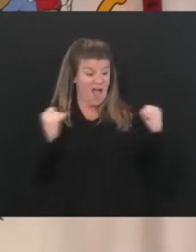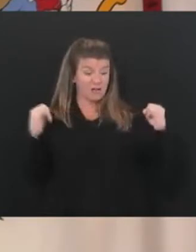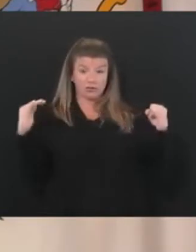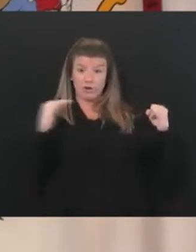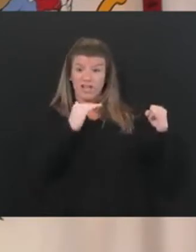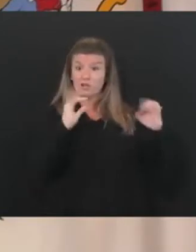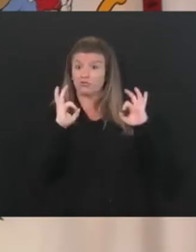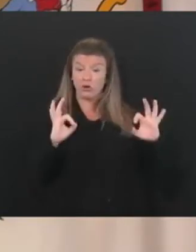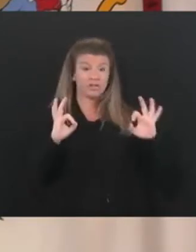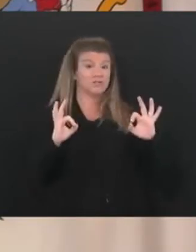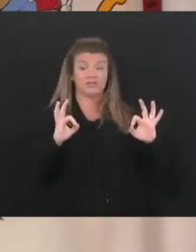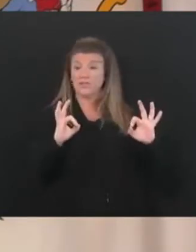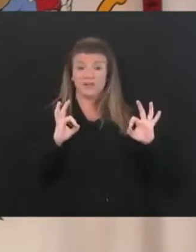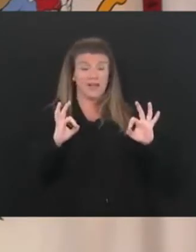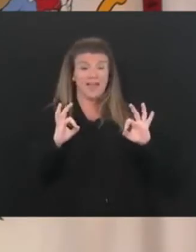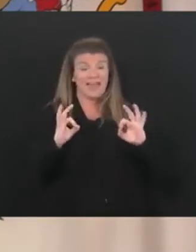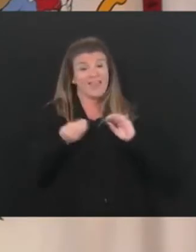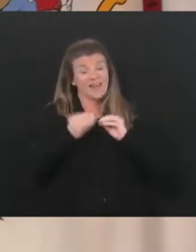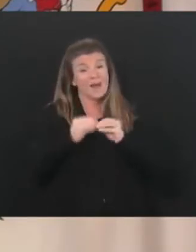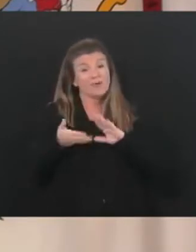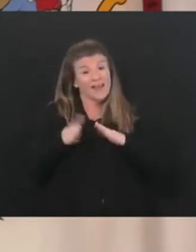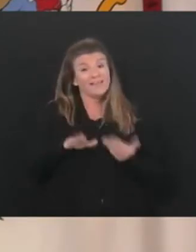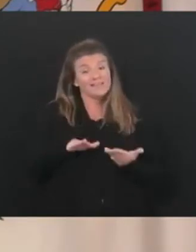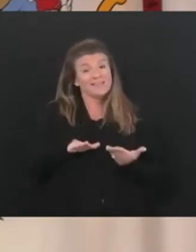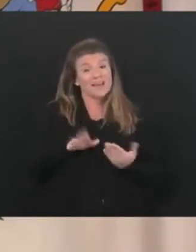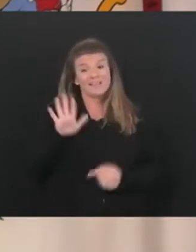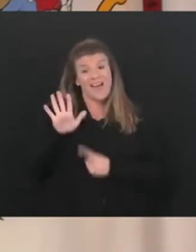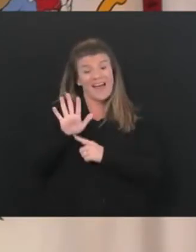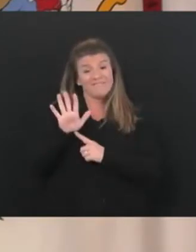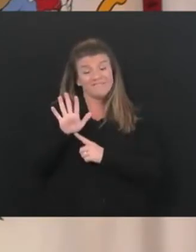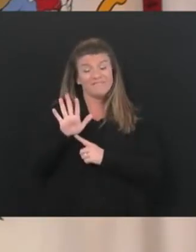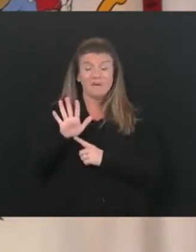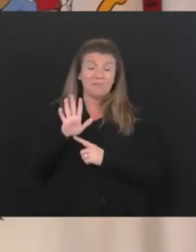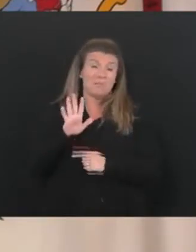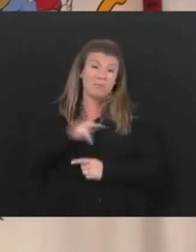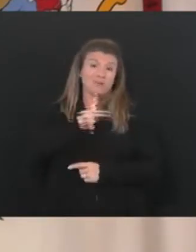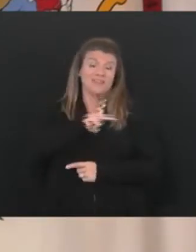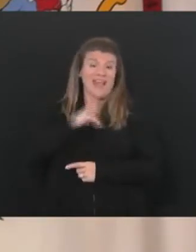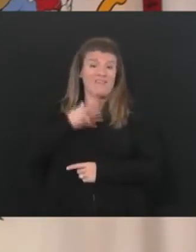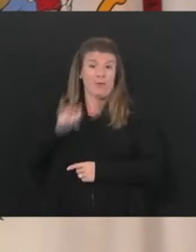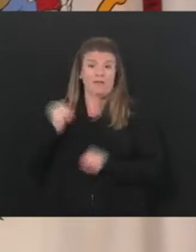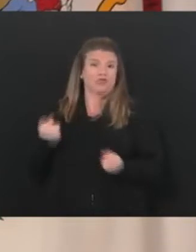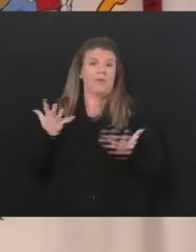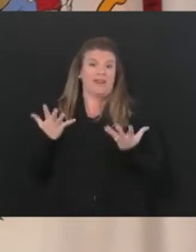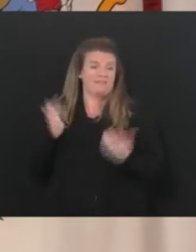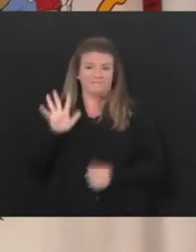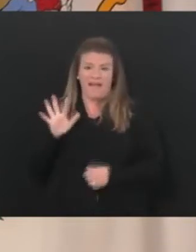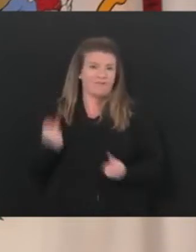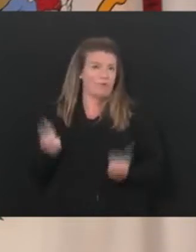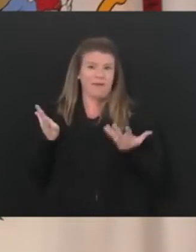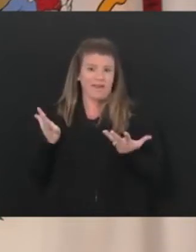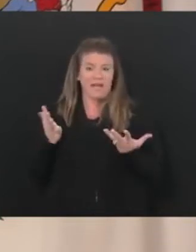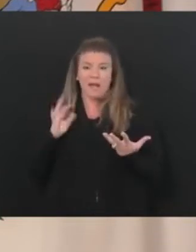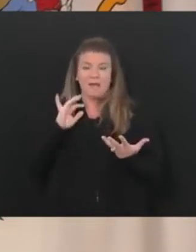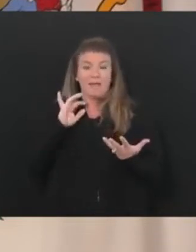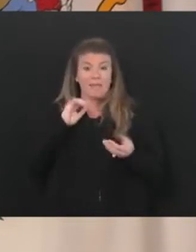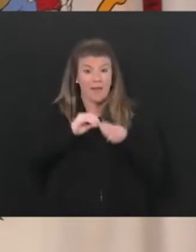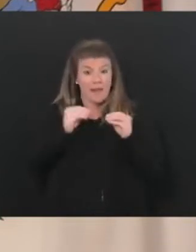THE RIGHT WAY. NUMBERS LOOK GOOD. THE TREND LINE LOOKS GOOD. YOU KNOW, THE NUMBER OF DEATHS IS AT FIVE, THAT'S FIVE TOO